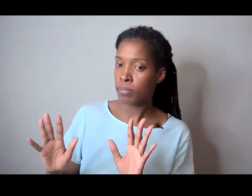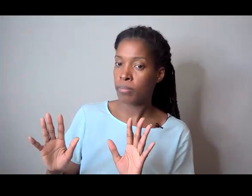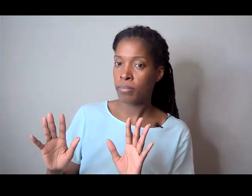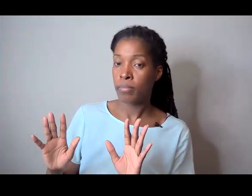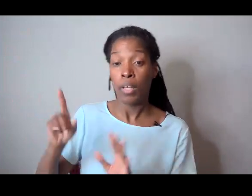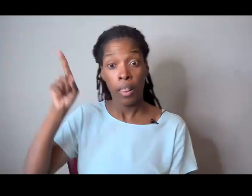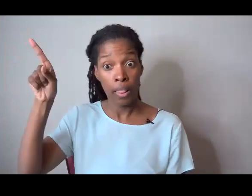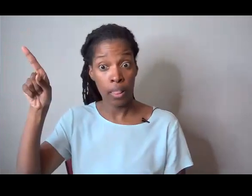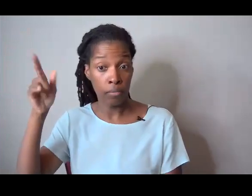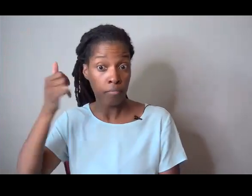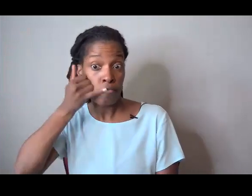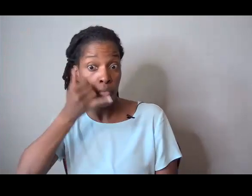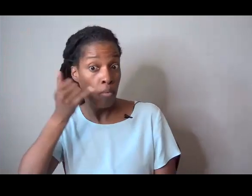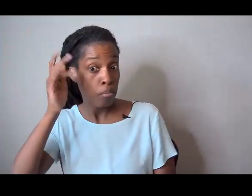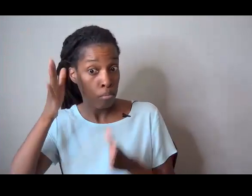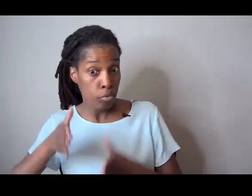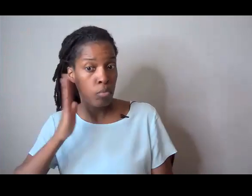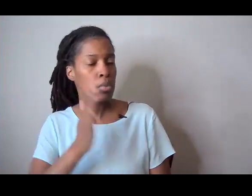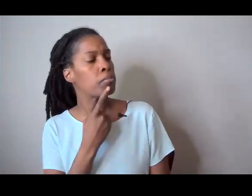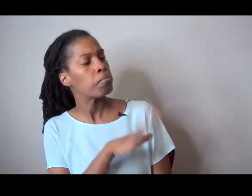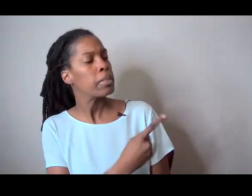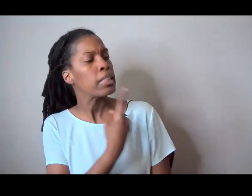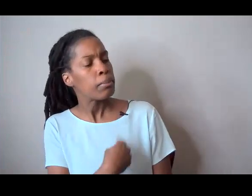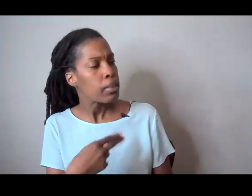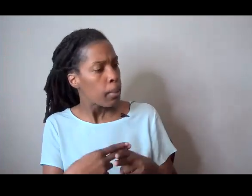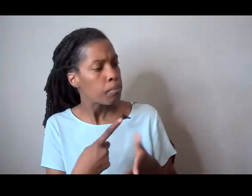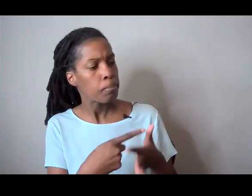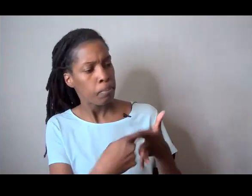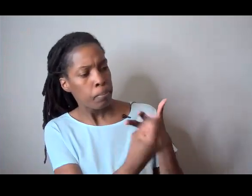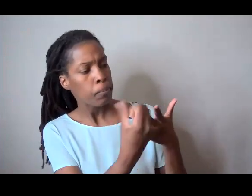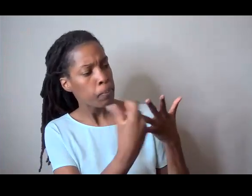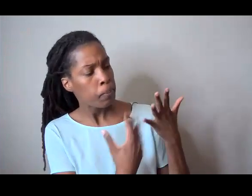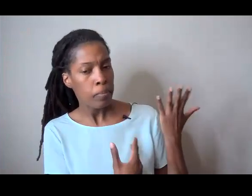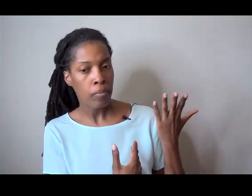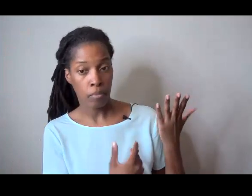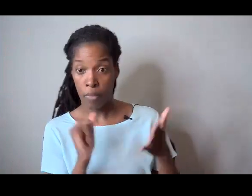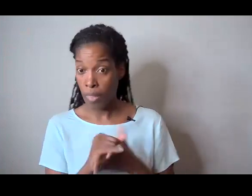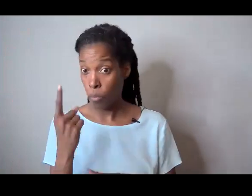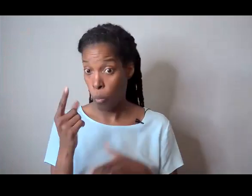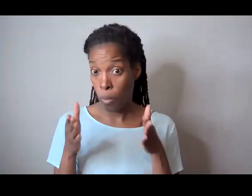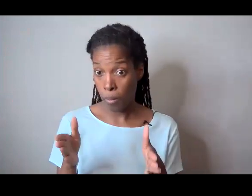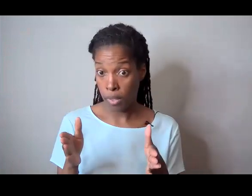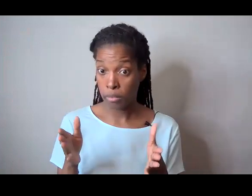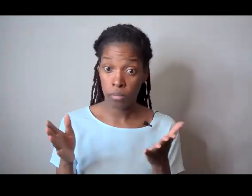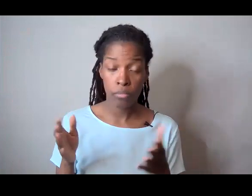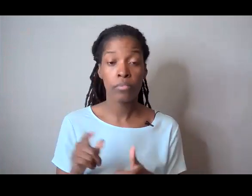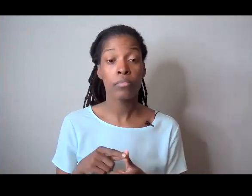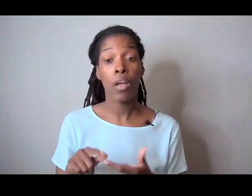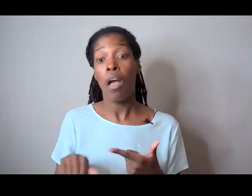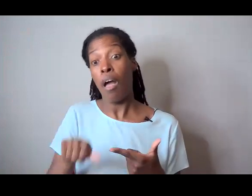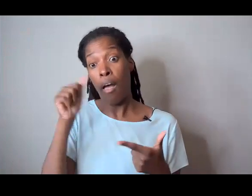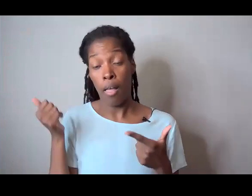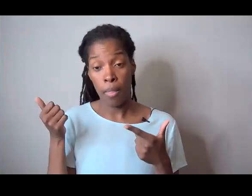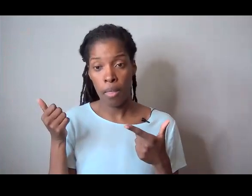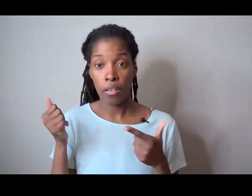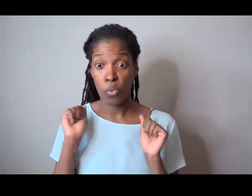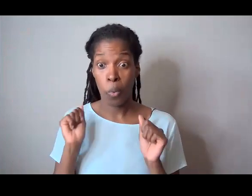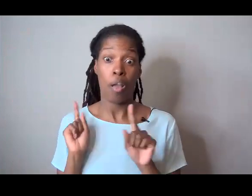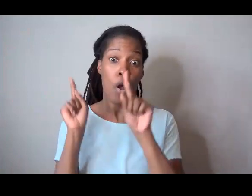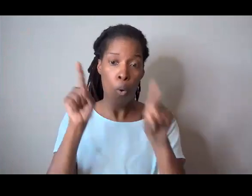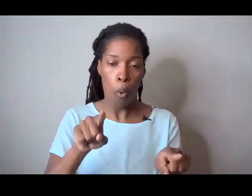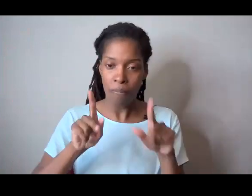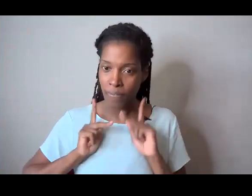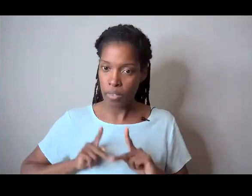So that's one way. Another way is you can go to your local office and tell them when you're there.